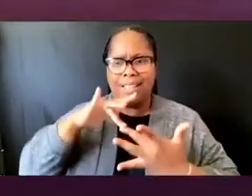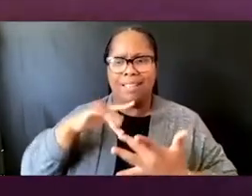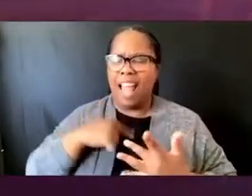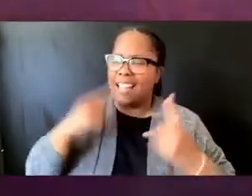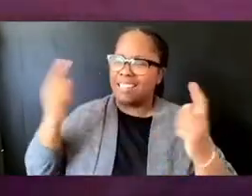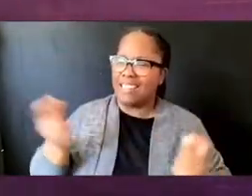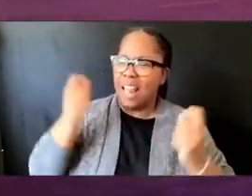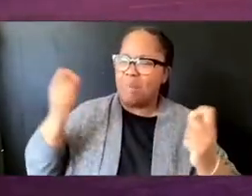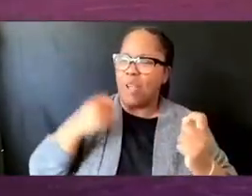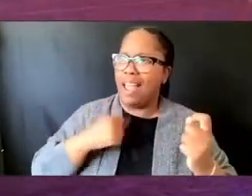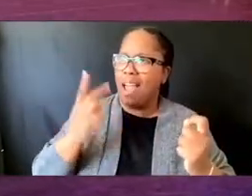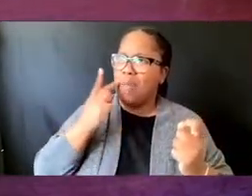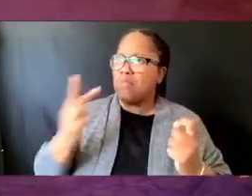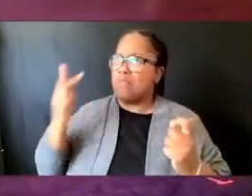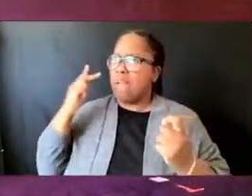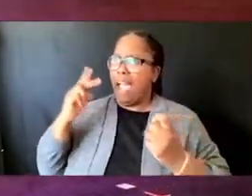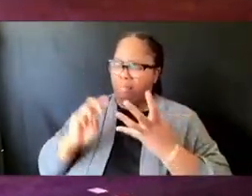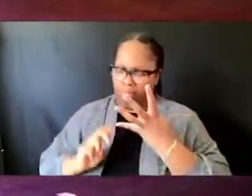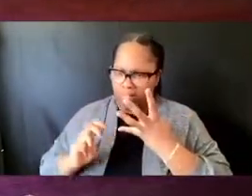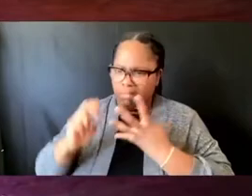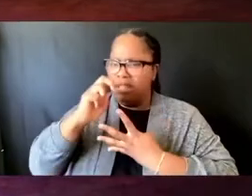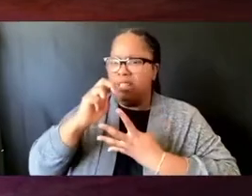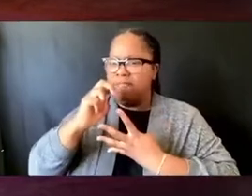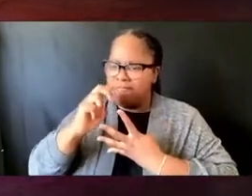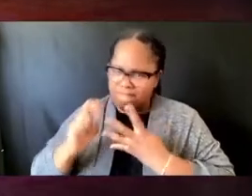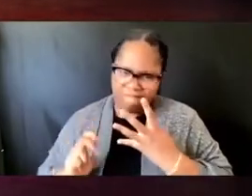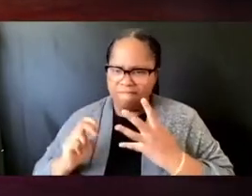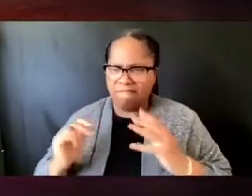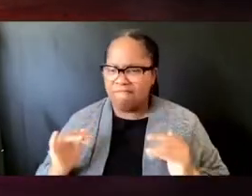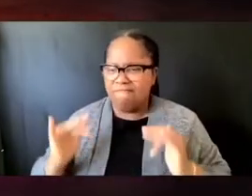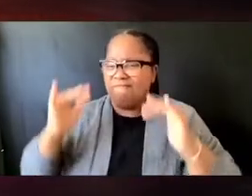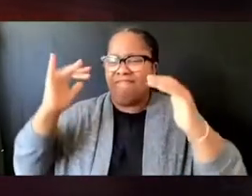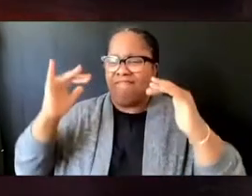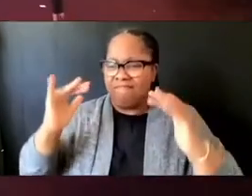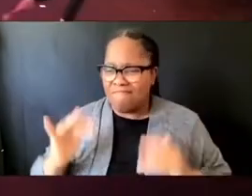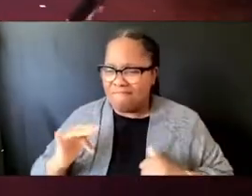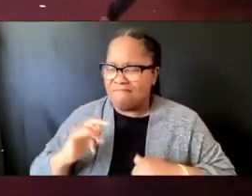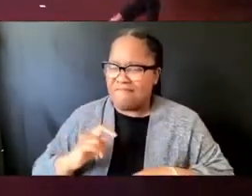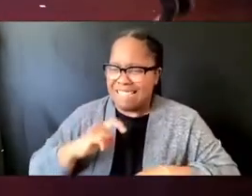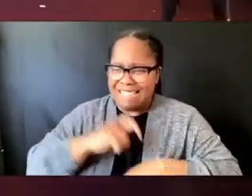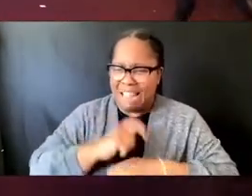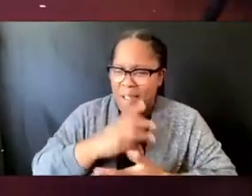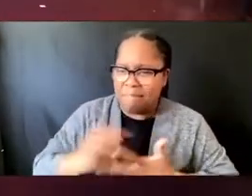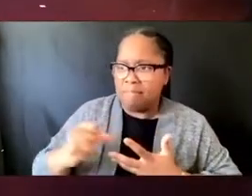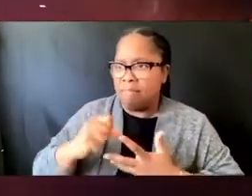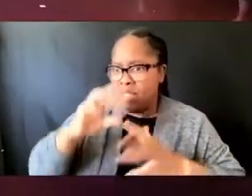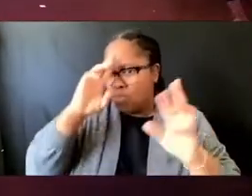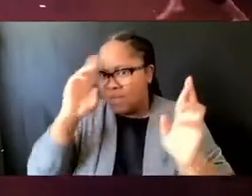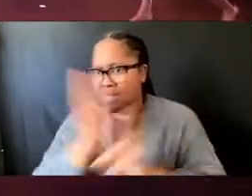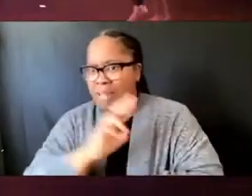when I move up, when I honor time, when I respect the space, when I share information, and when I seek feedback,